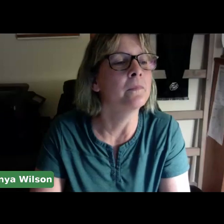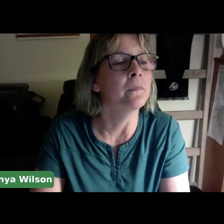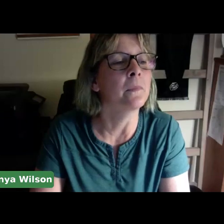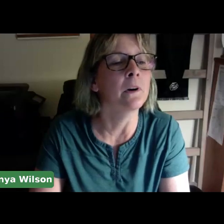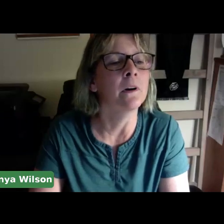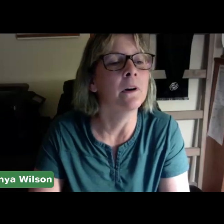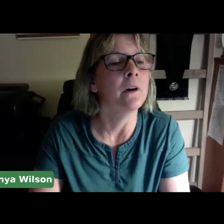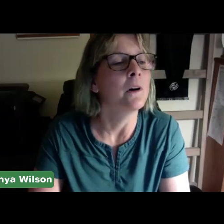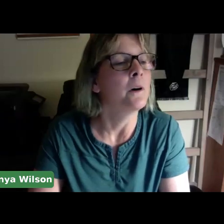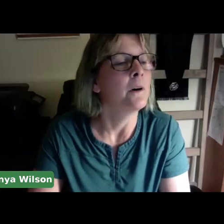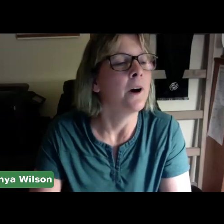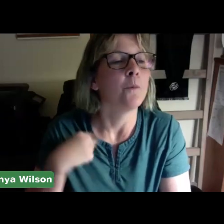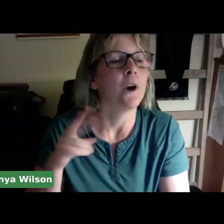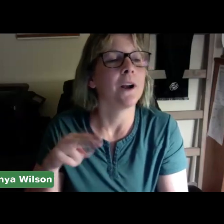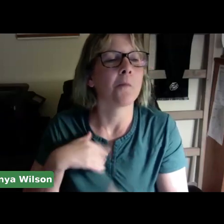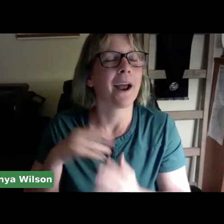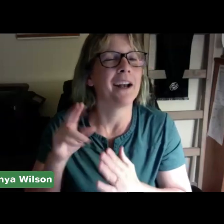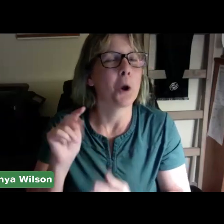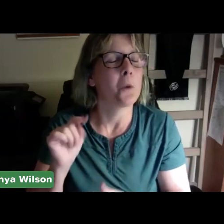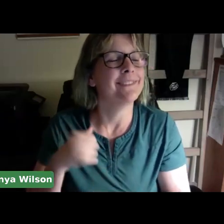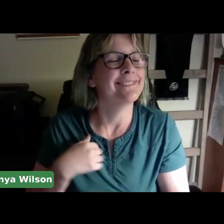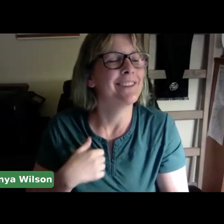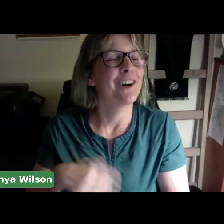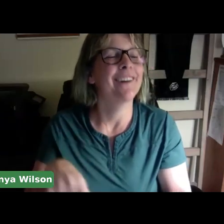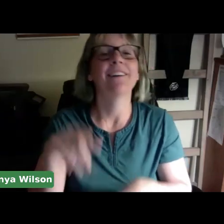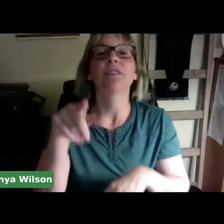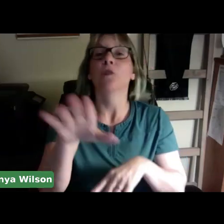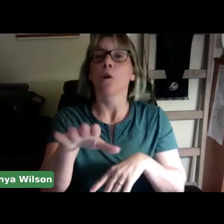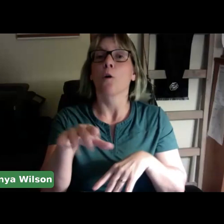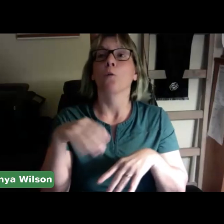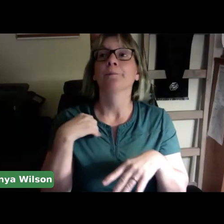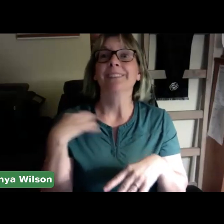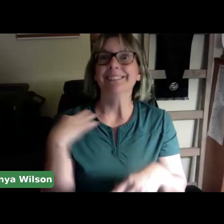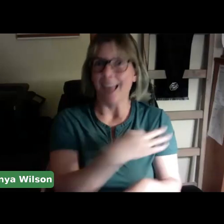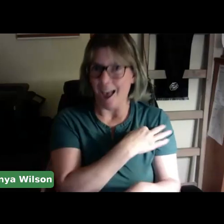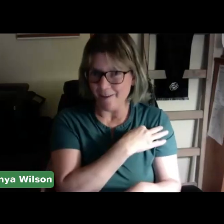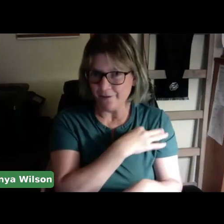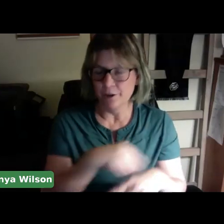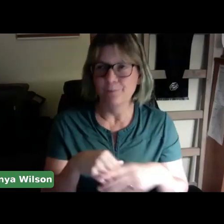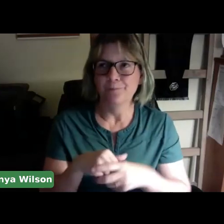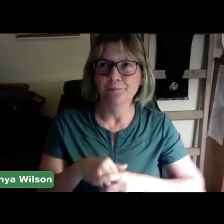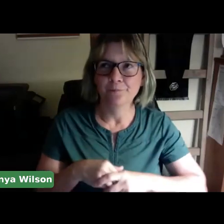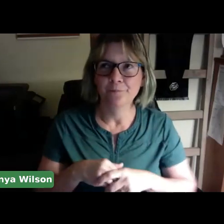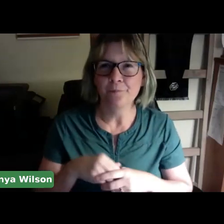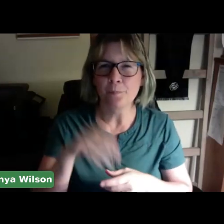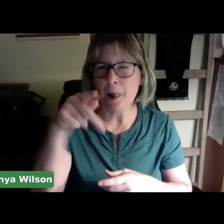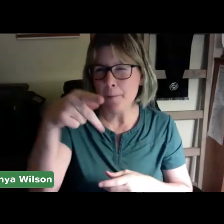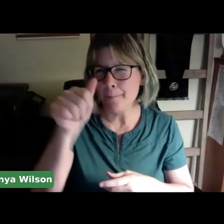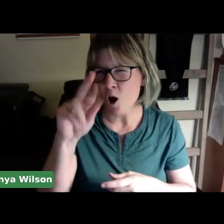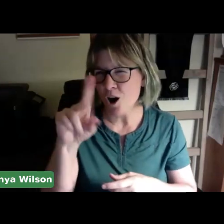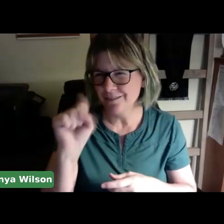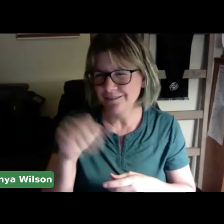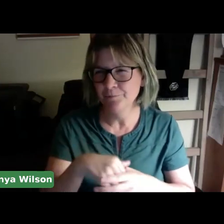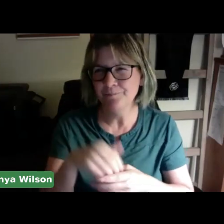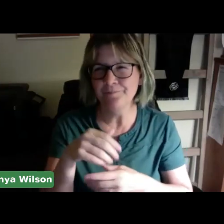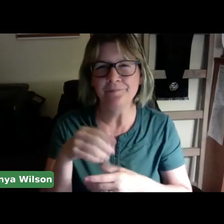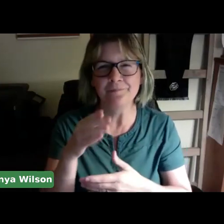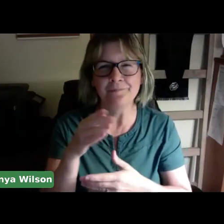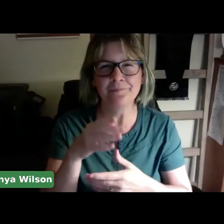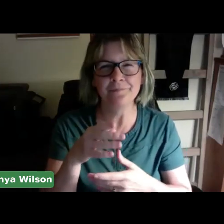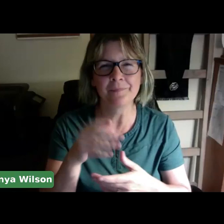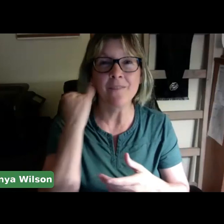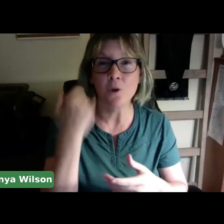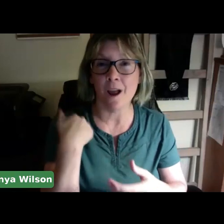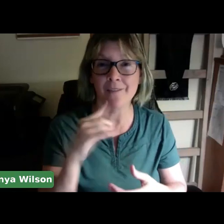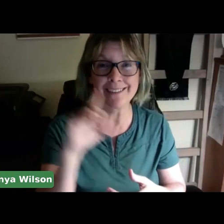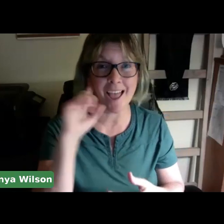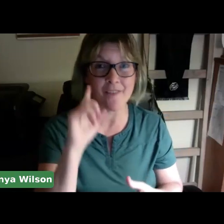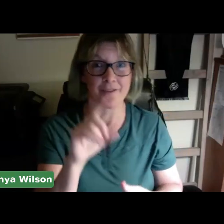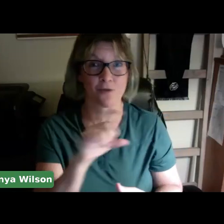I'm reading my notes. Excuse me. And then for staff. Within parks.